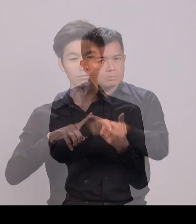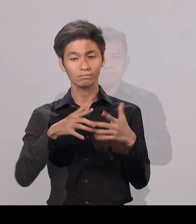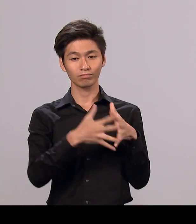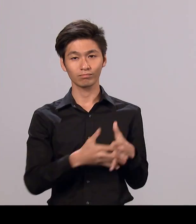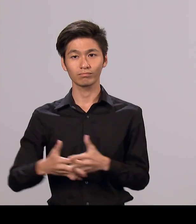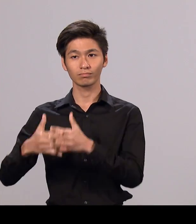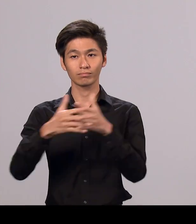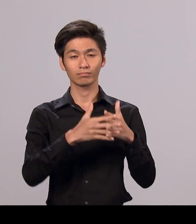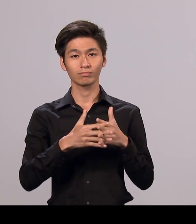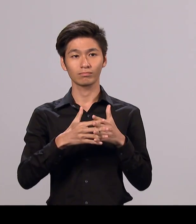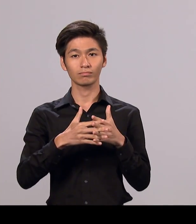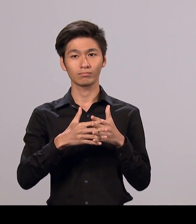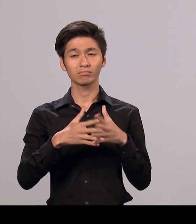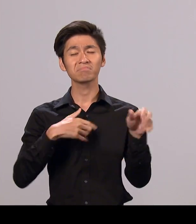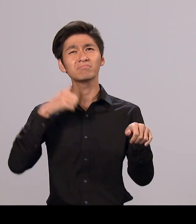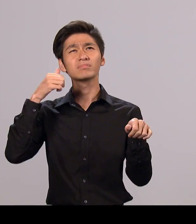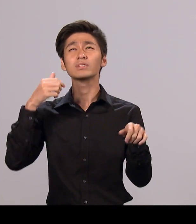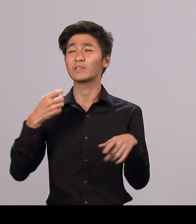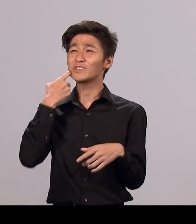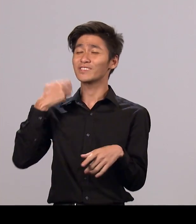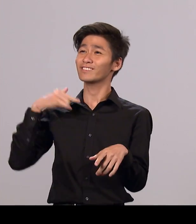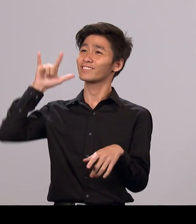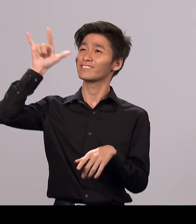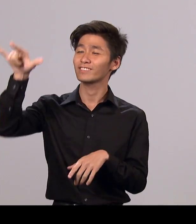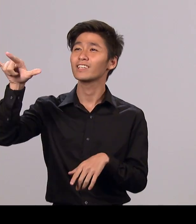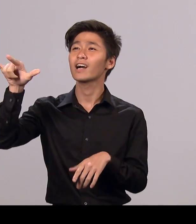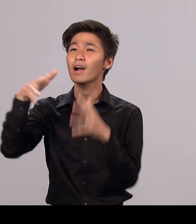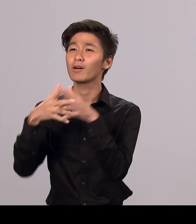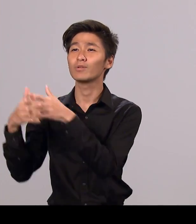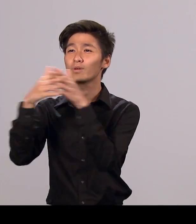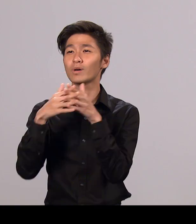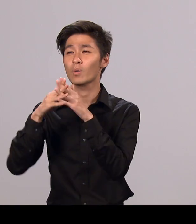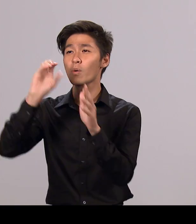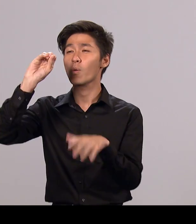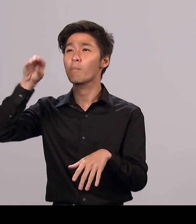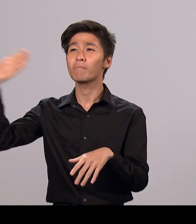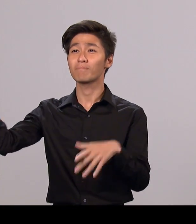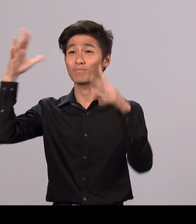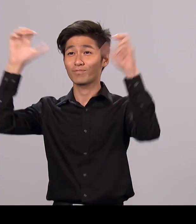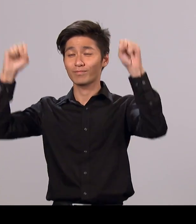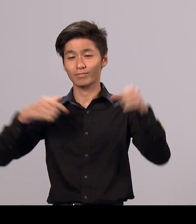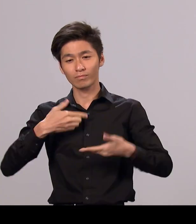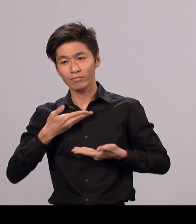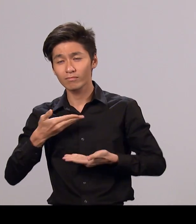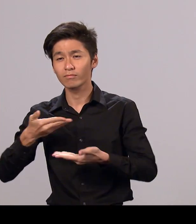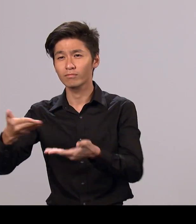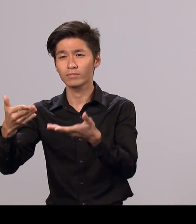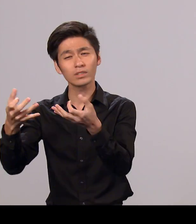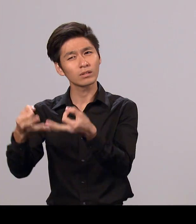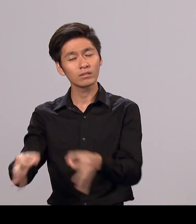I just came back from an Official Visit to the US at the invitation of President Obama. It was a significant gesture.